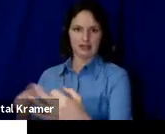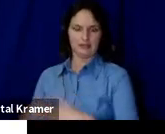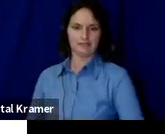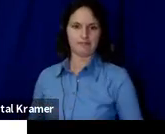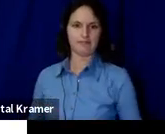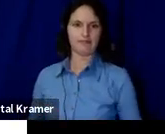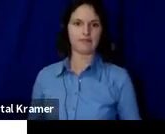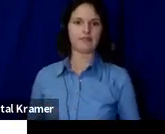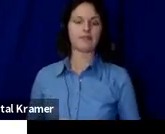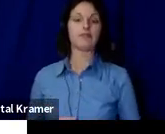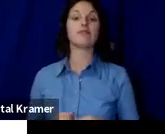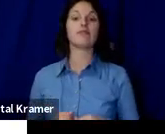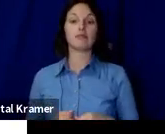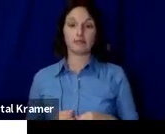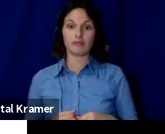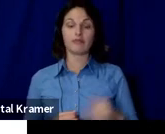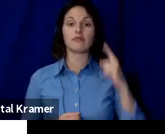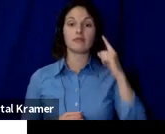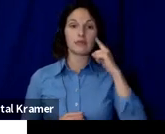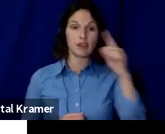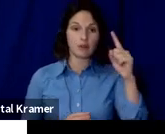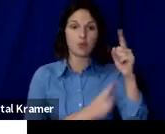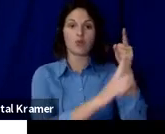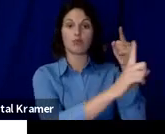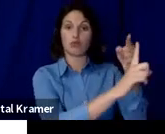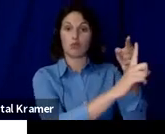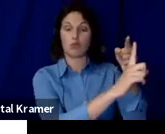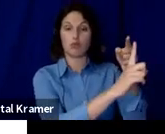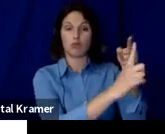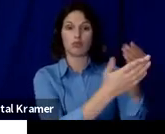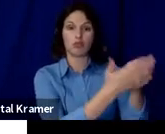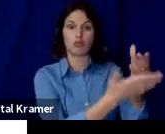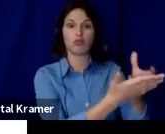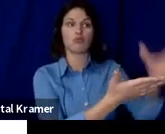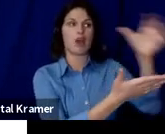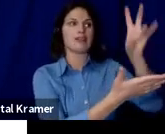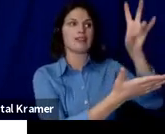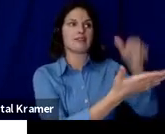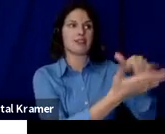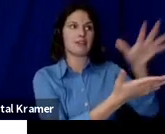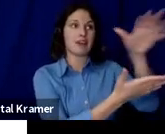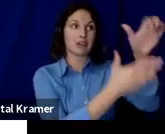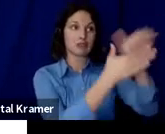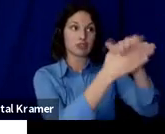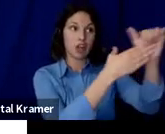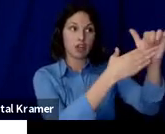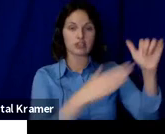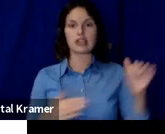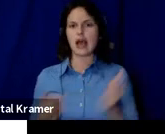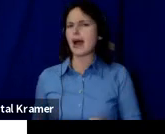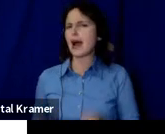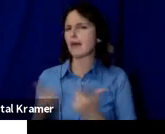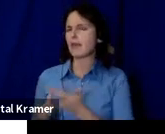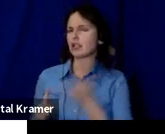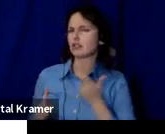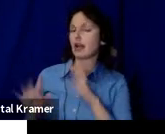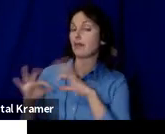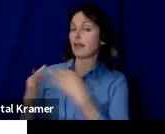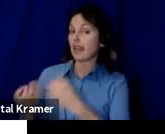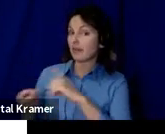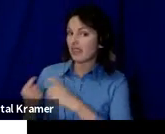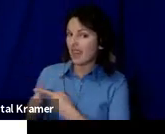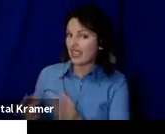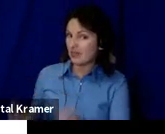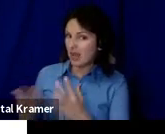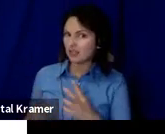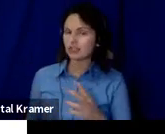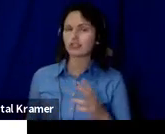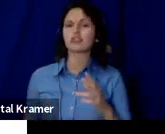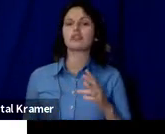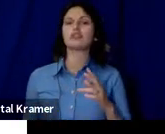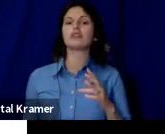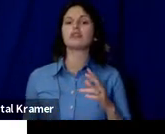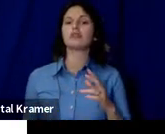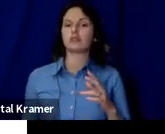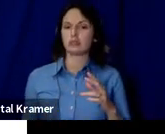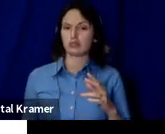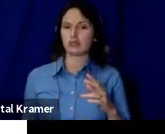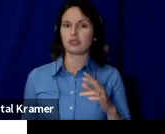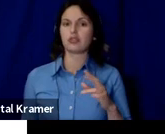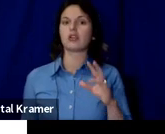Of your $7, 500 goal, family and friends are going to contribute $2, 250 or 30% of the